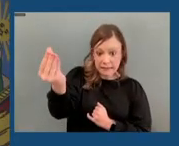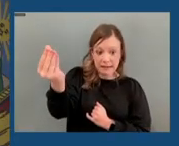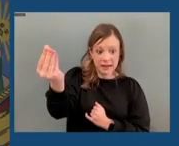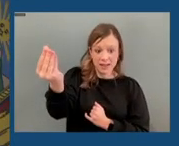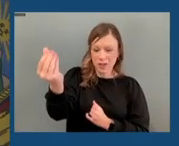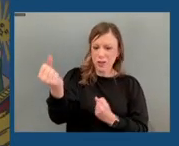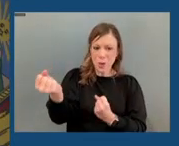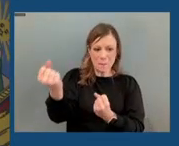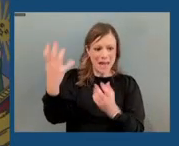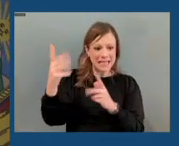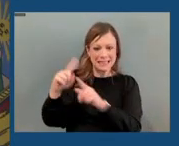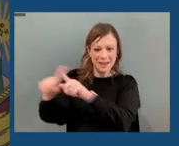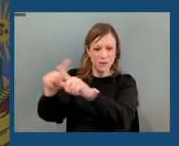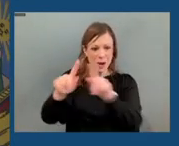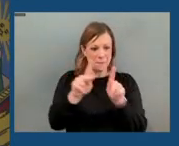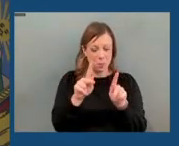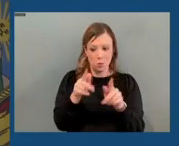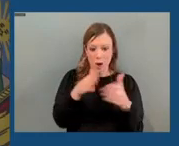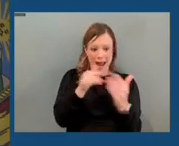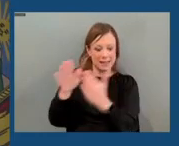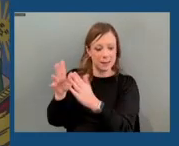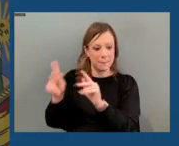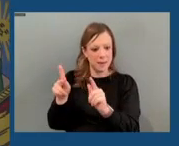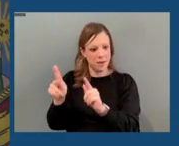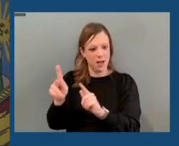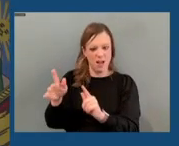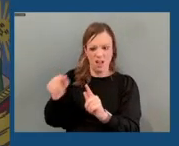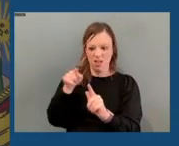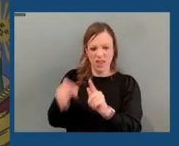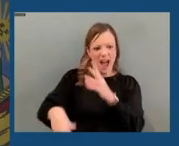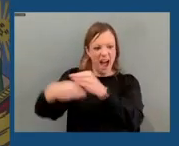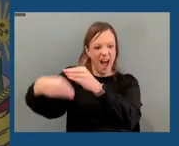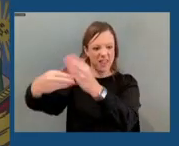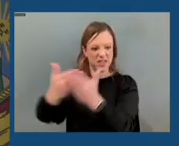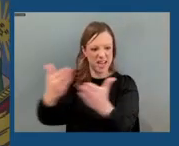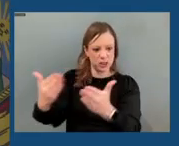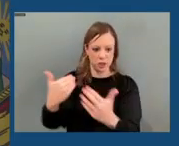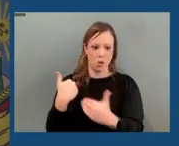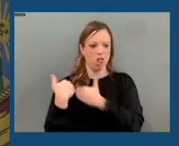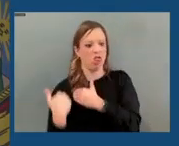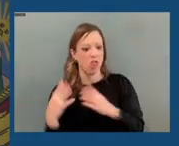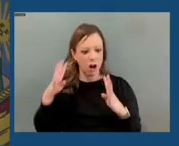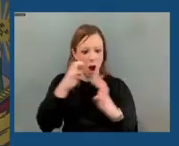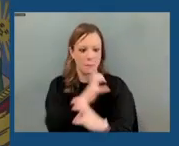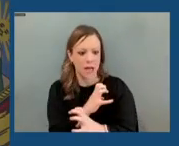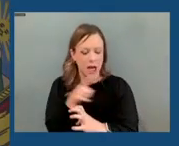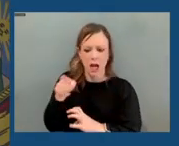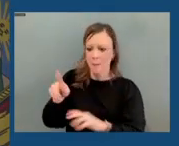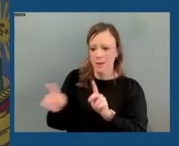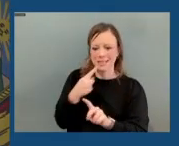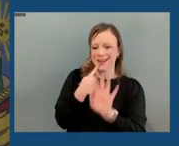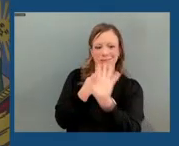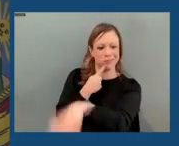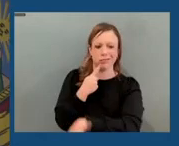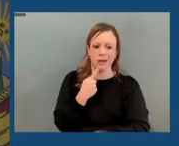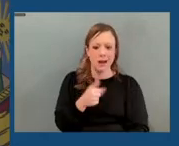so overly burdensome that they just throw up their hands and say it's just not worth it. So that's what happens in, in situations like this. So let's,